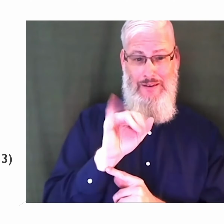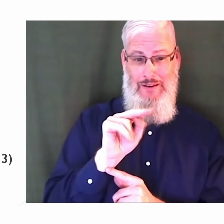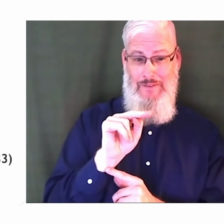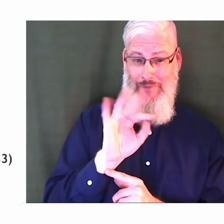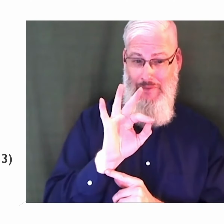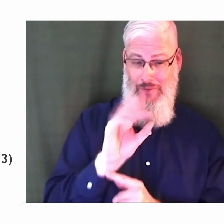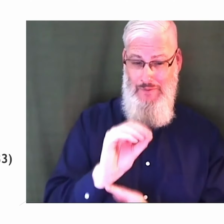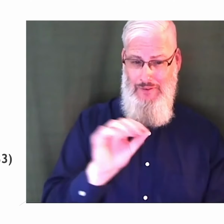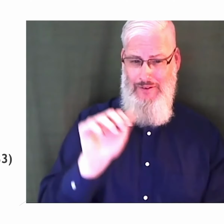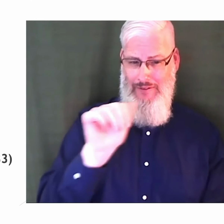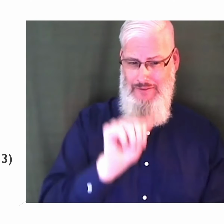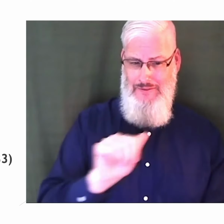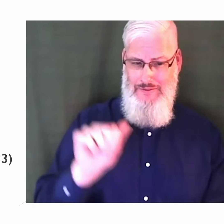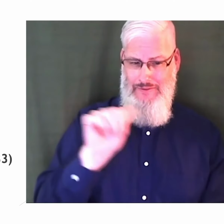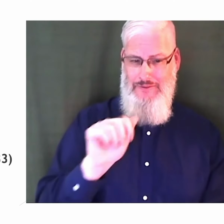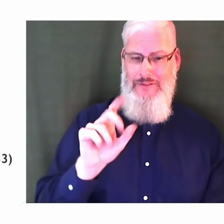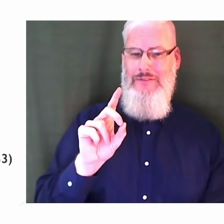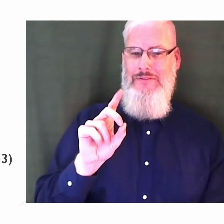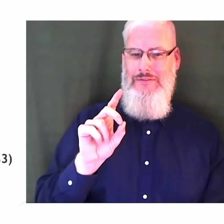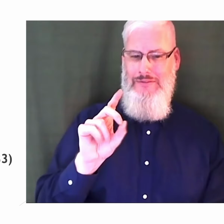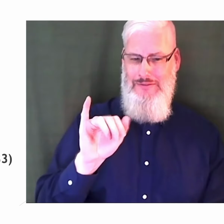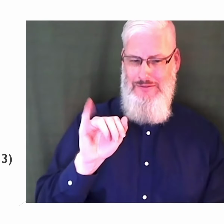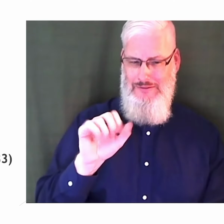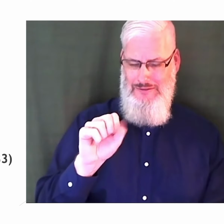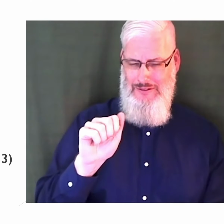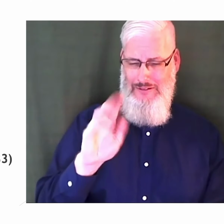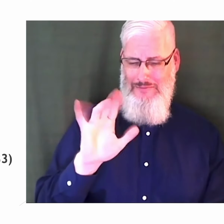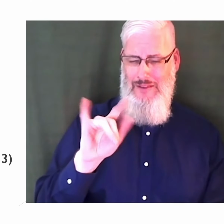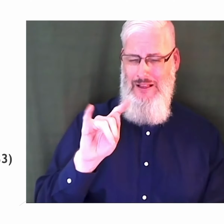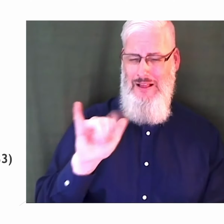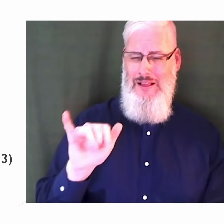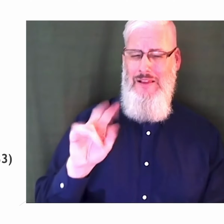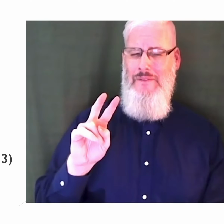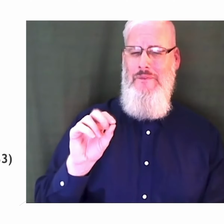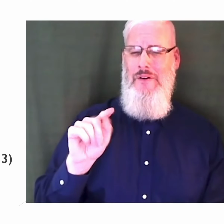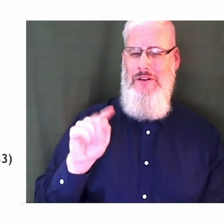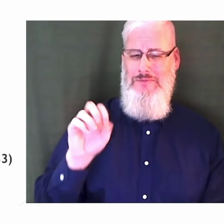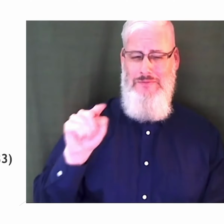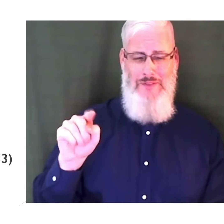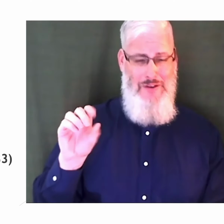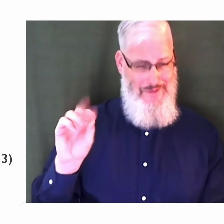or call the DRW voter hotline at +1 844-DIS_VOTE